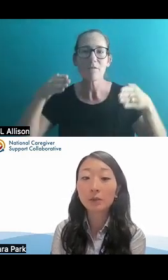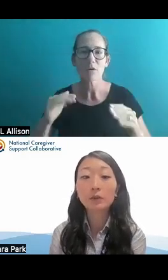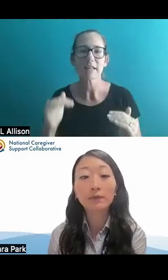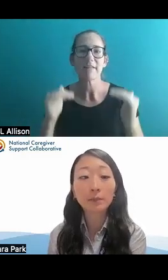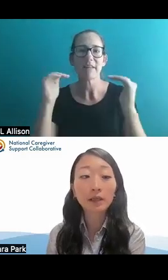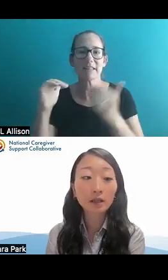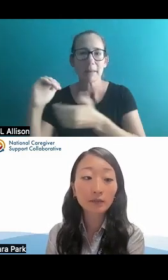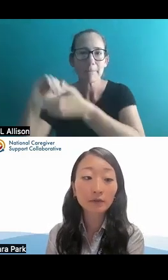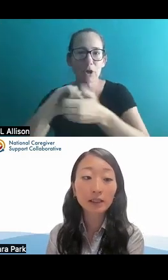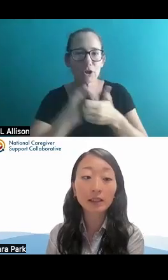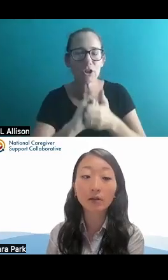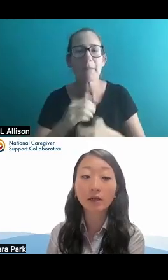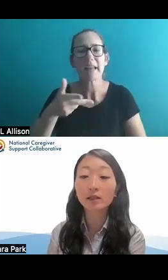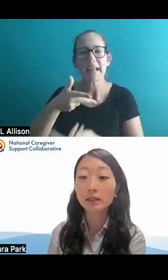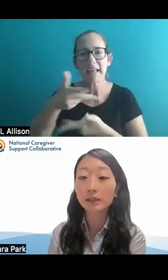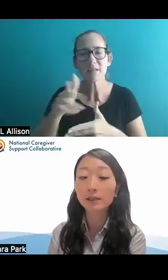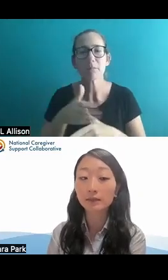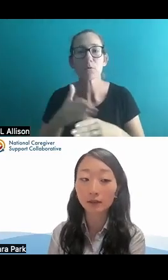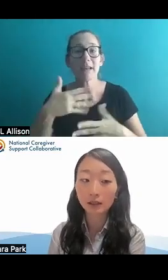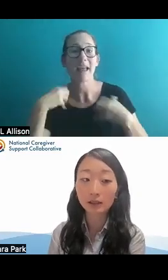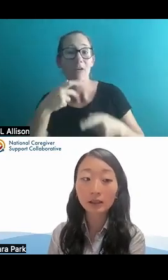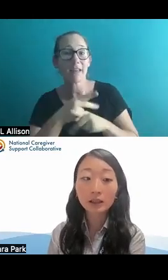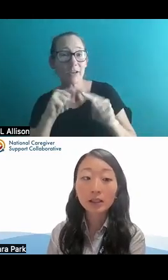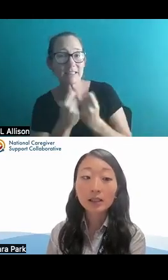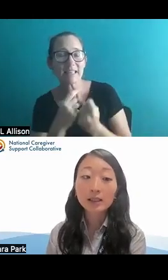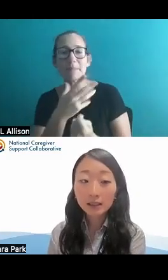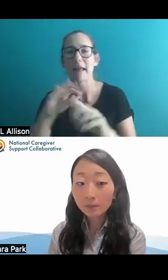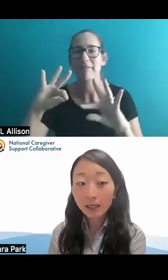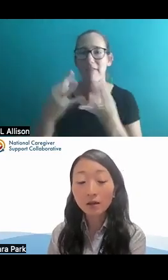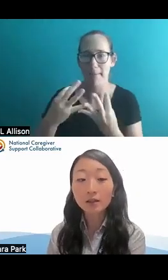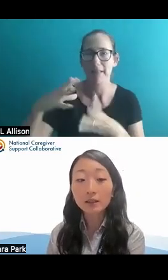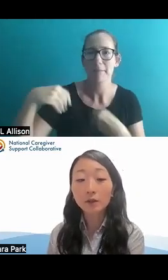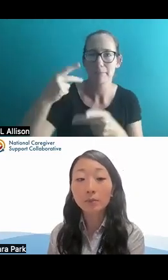between family caregivers and healthcare teams specifically. Since the main audience for our